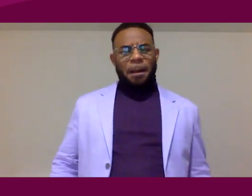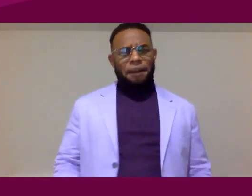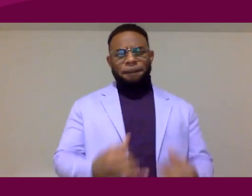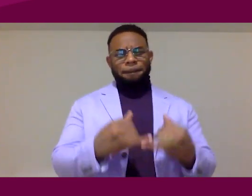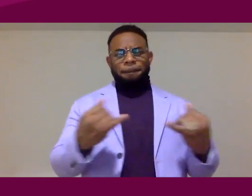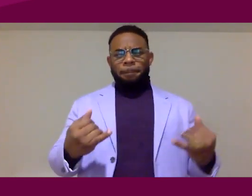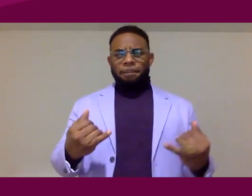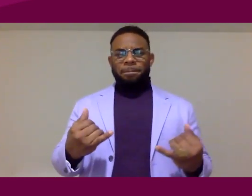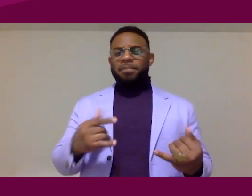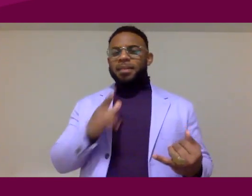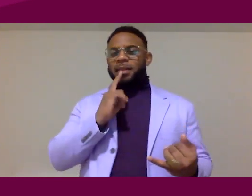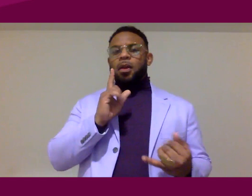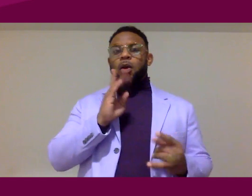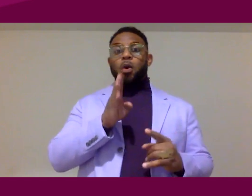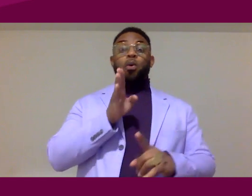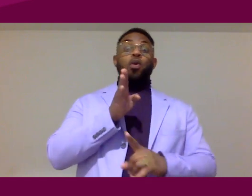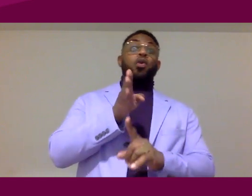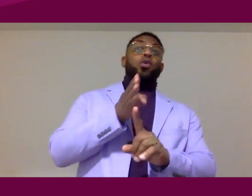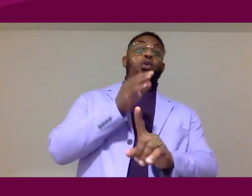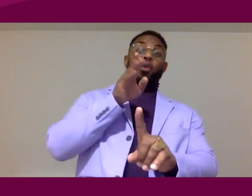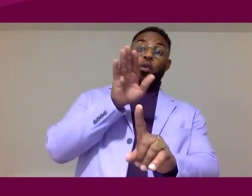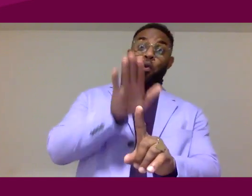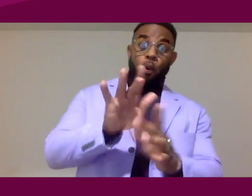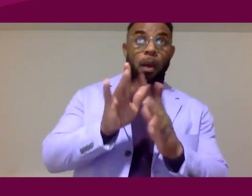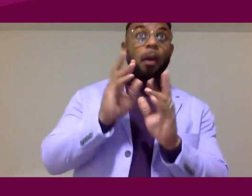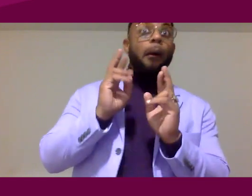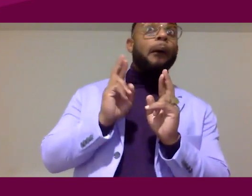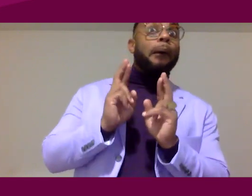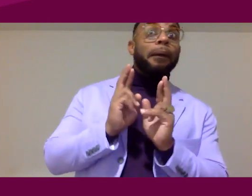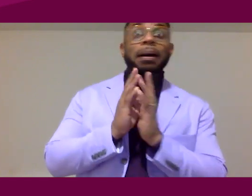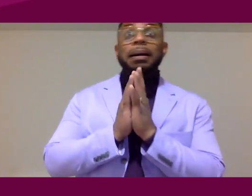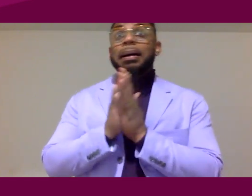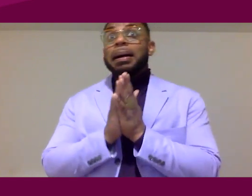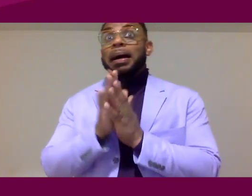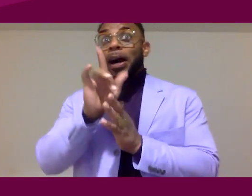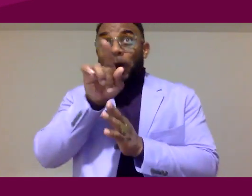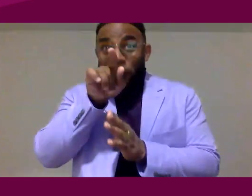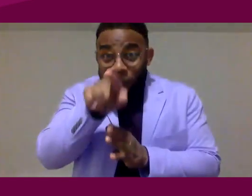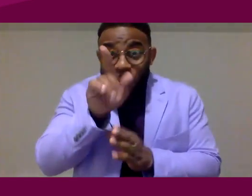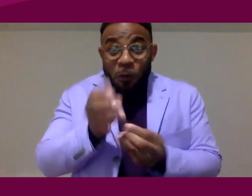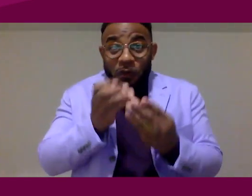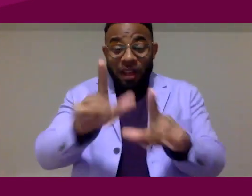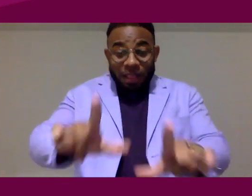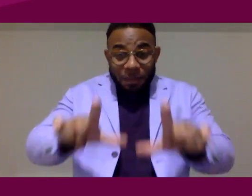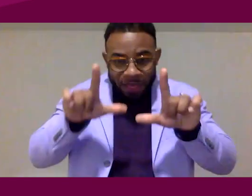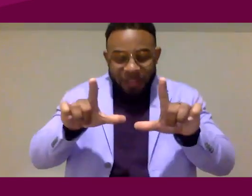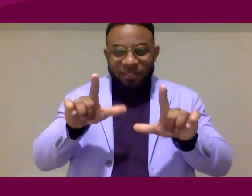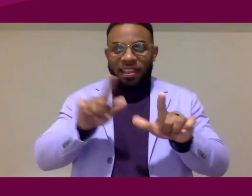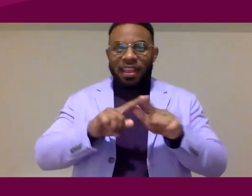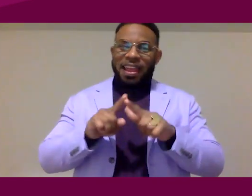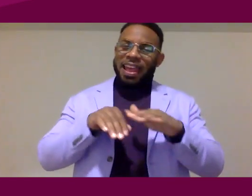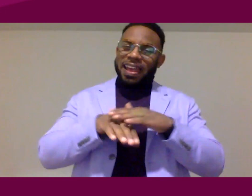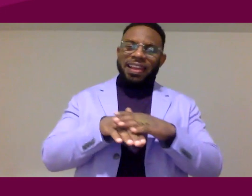They don't go to your website hoping that you'll provide that magnification as access.